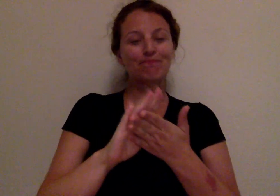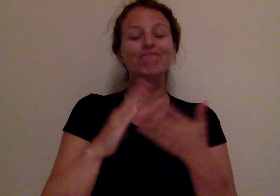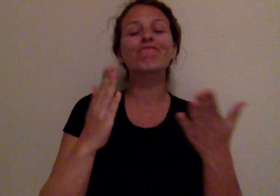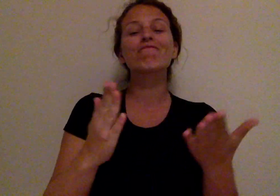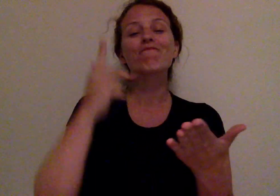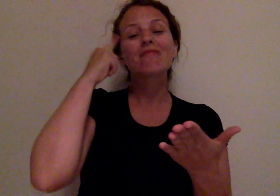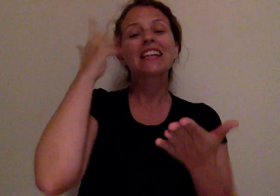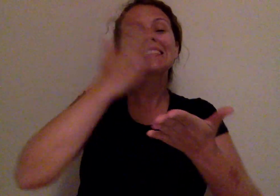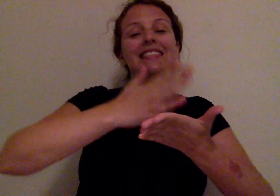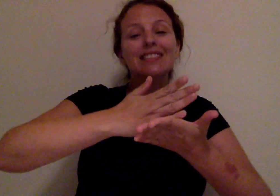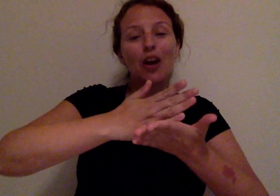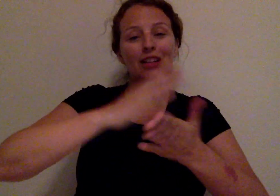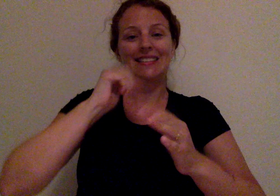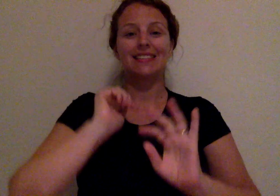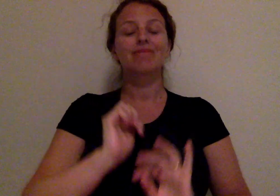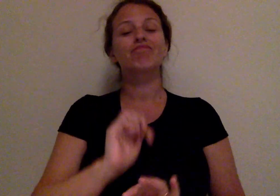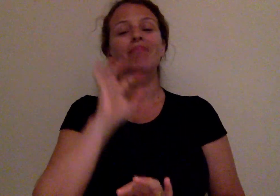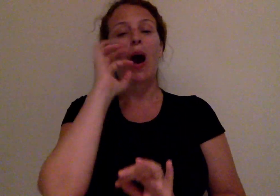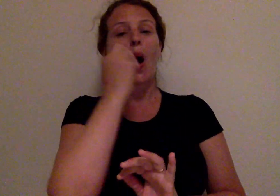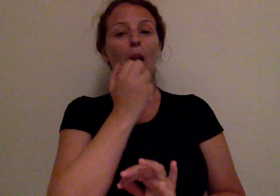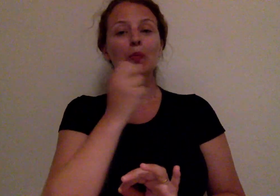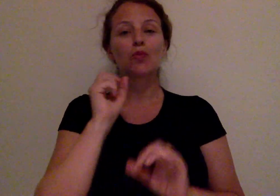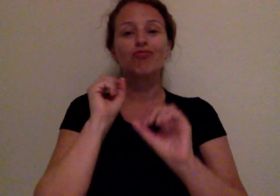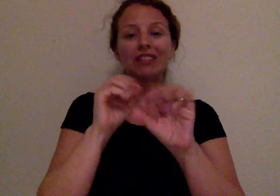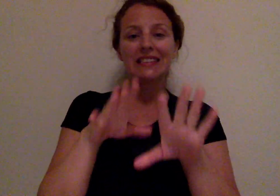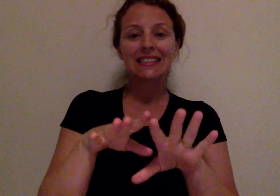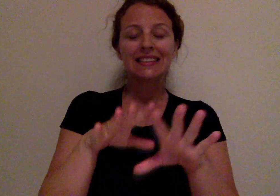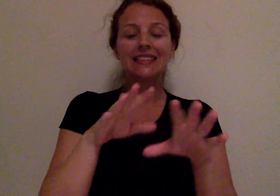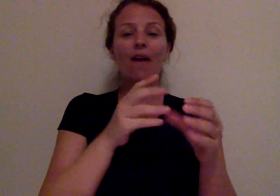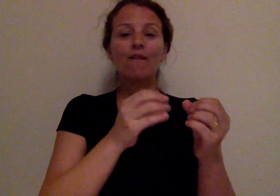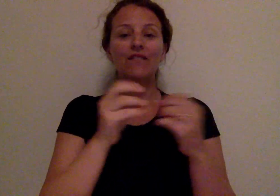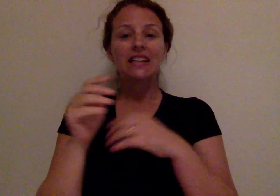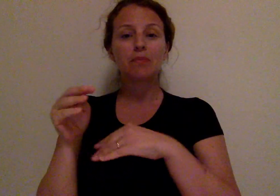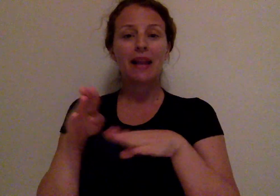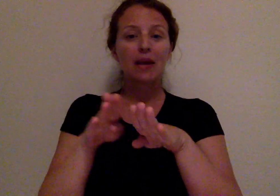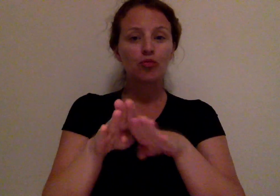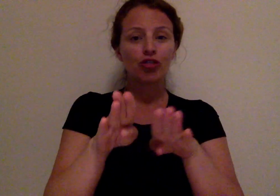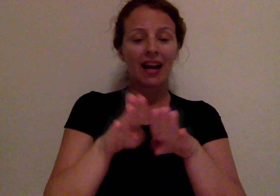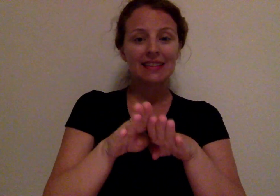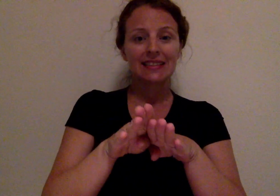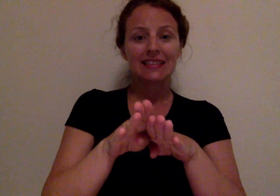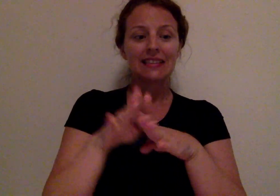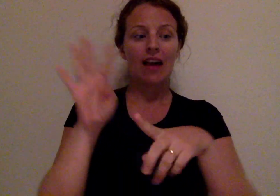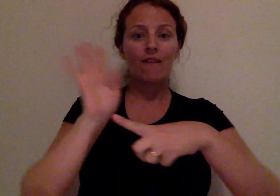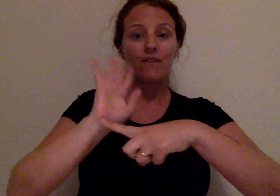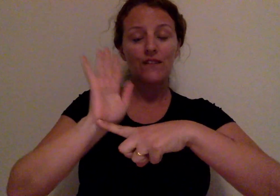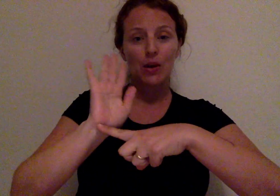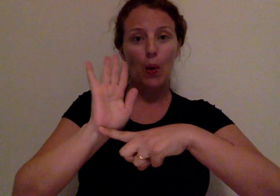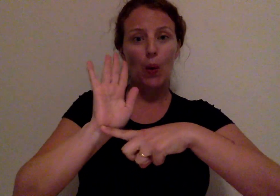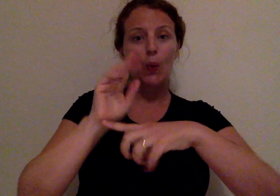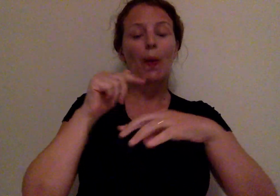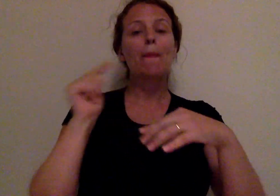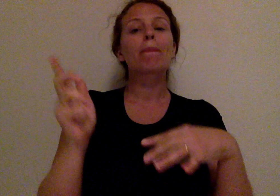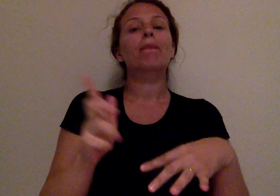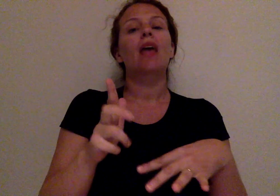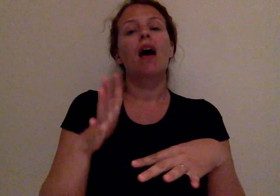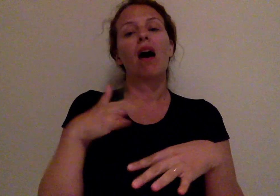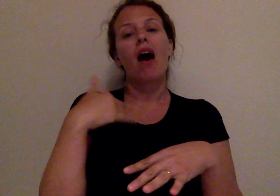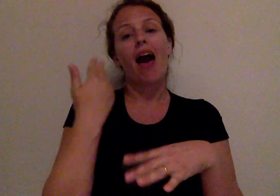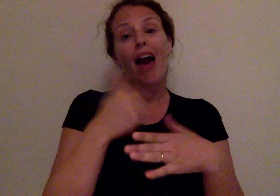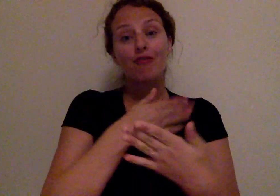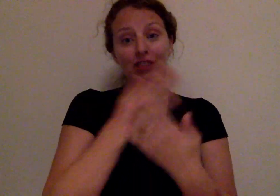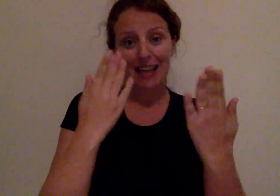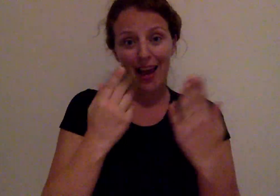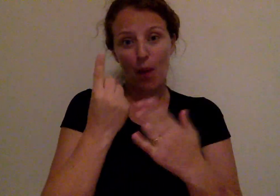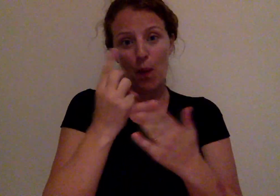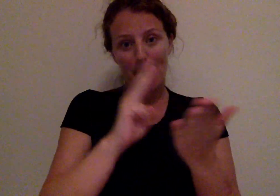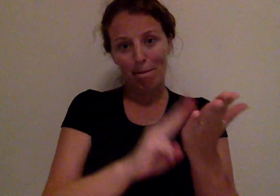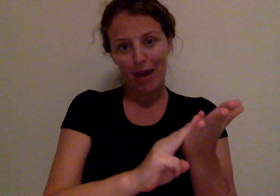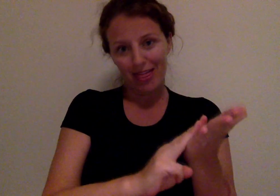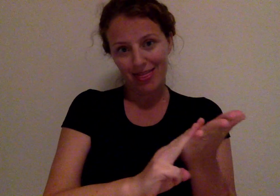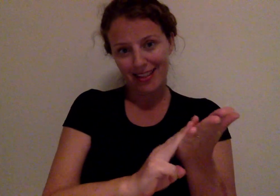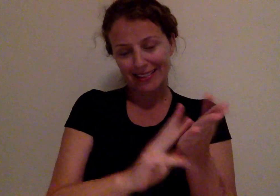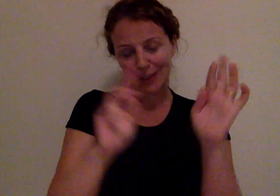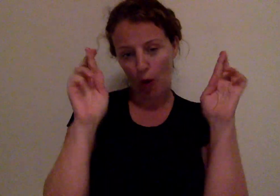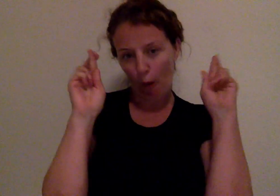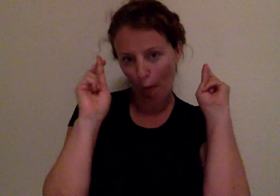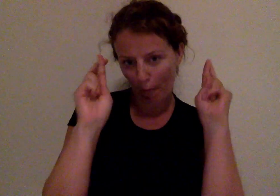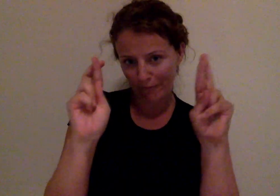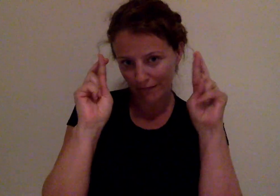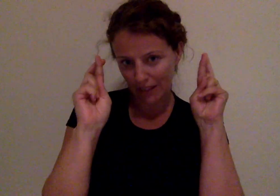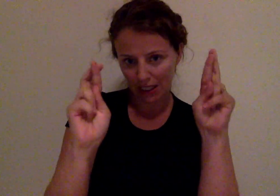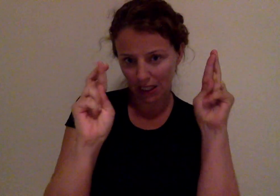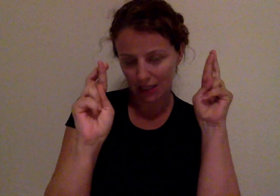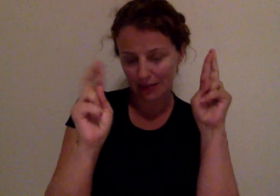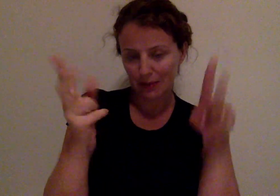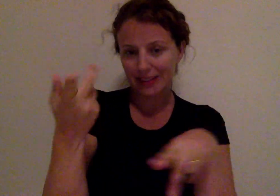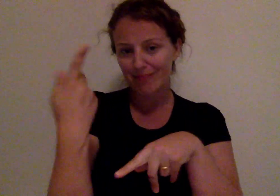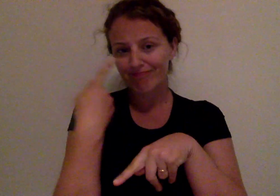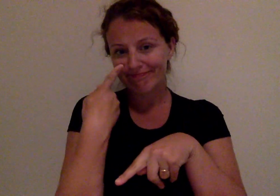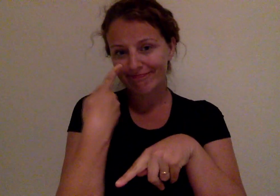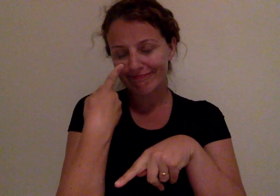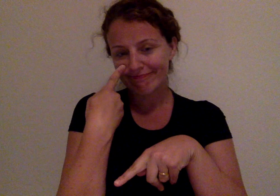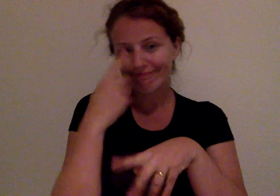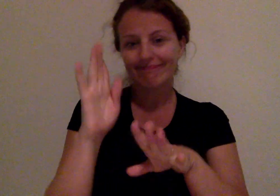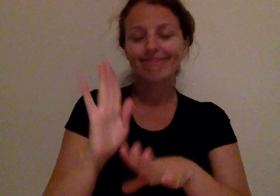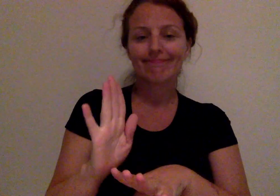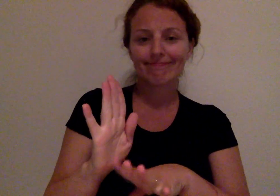I have decided I will release a finger spelling practise video every day for a month, hopefully. Ill have a go.